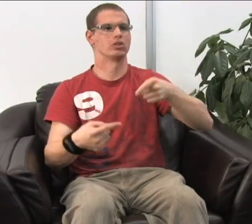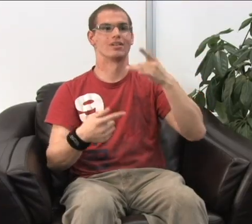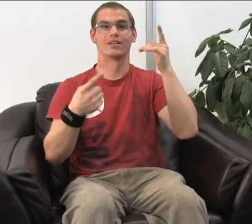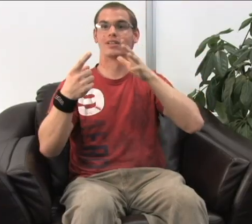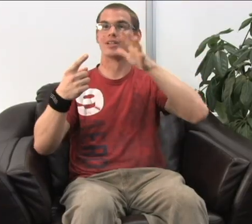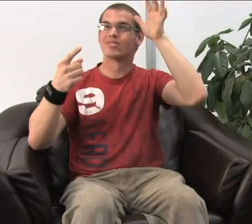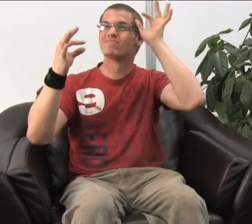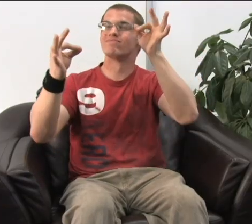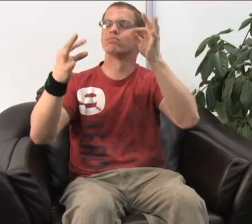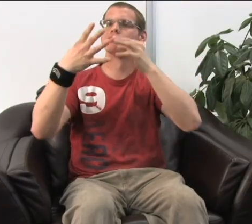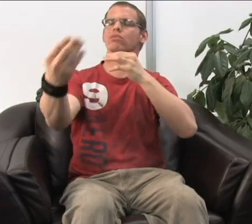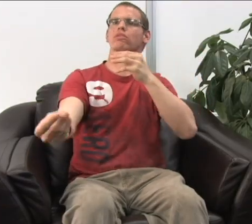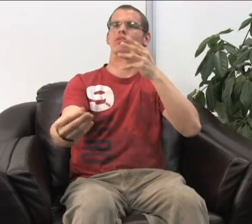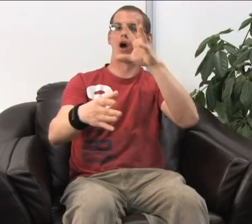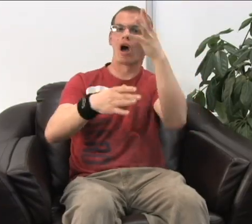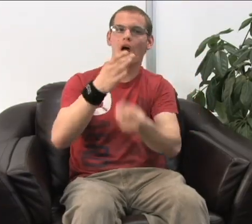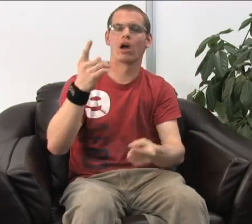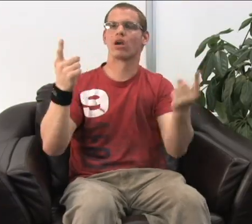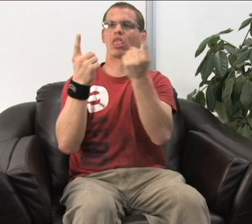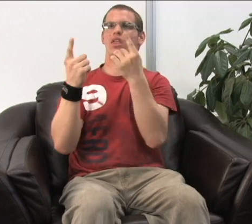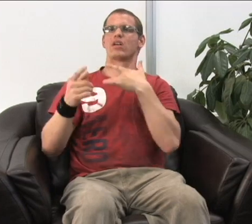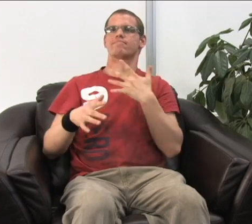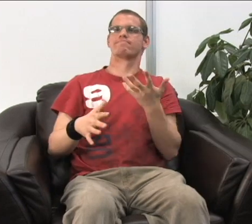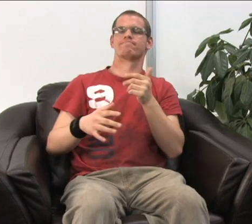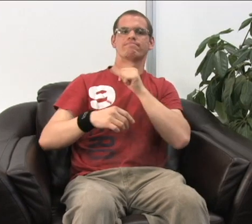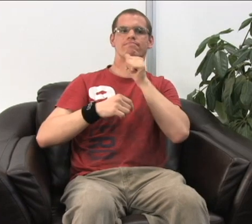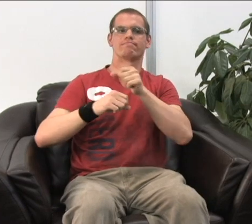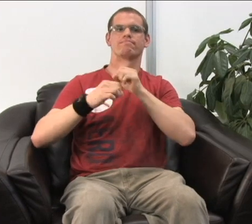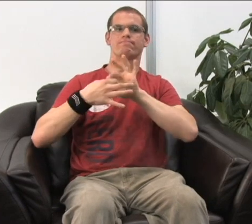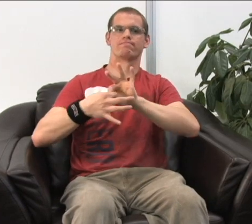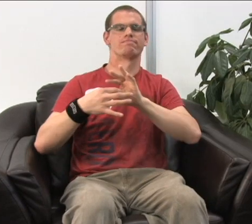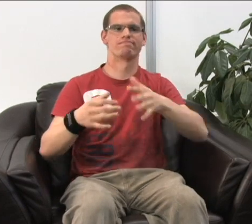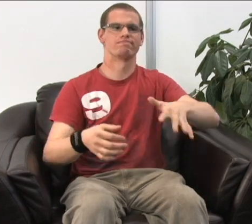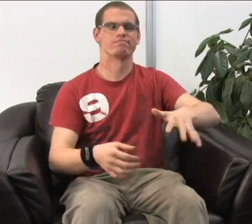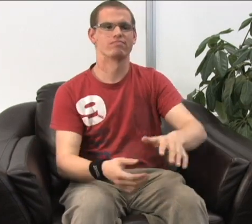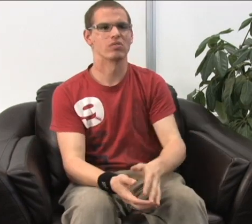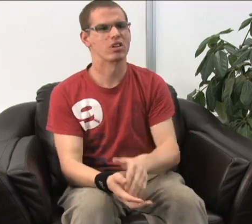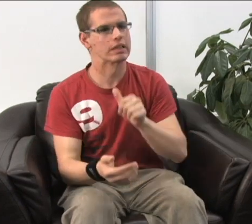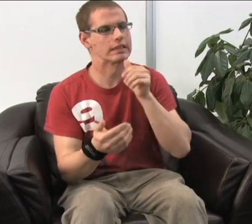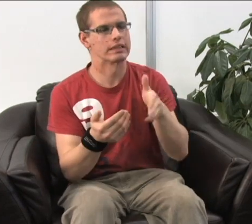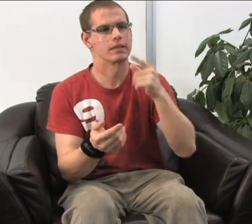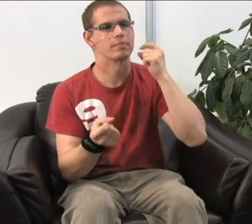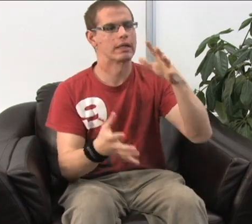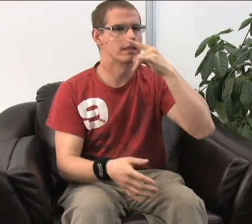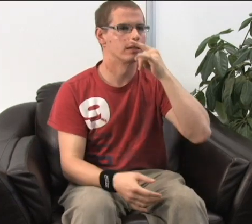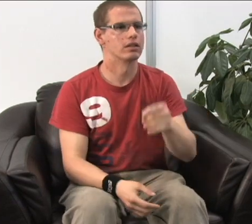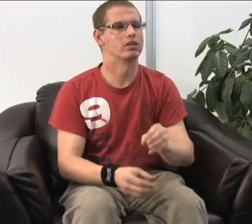To have that relationship with foster parents, to bond with foster parents, to have them all the sudden come into your life